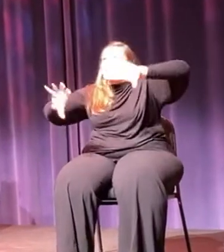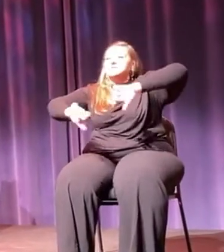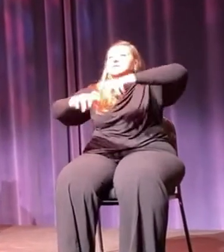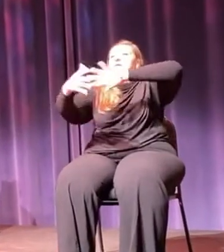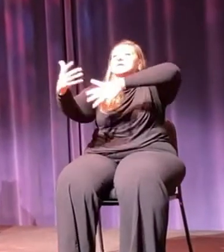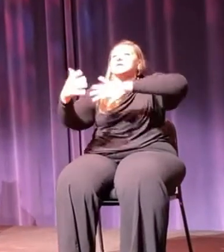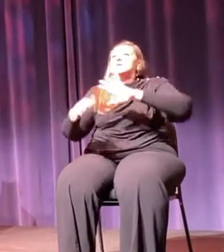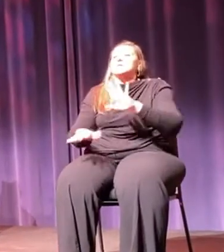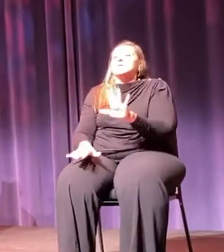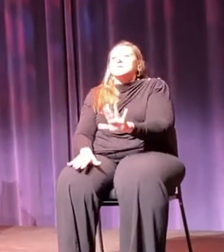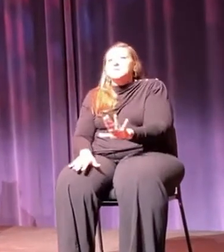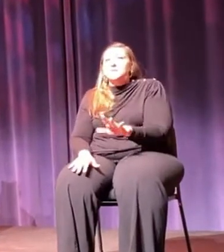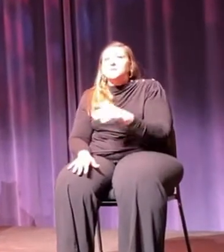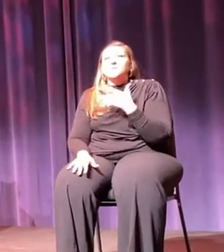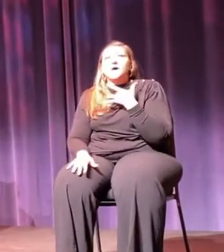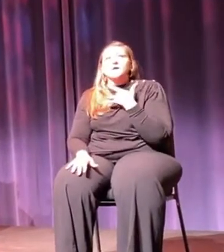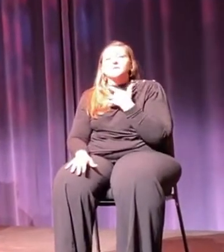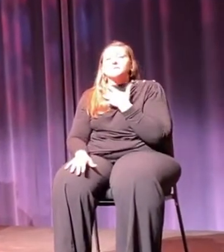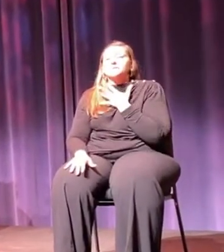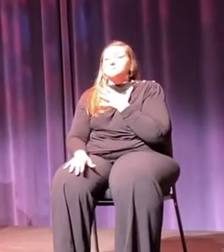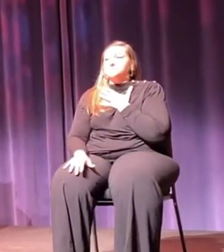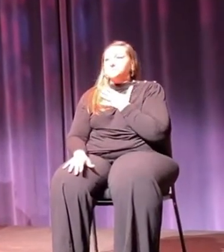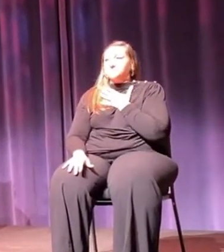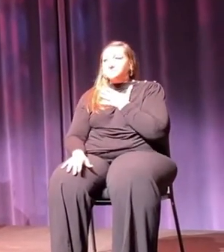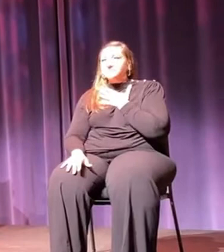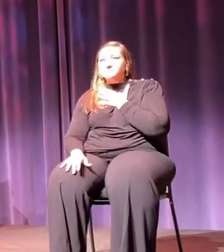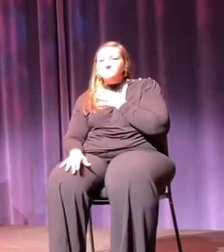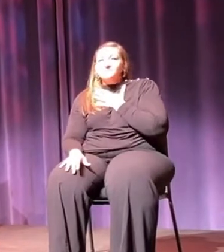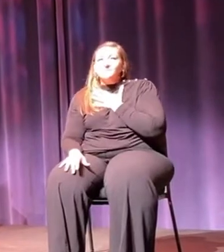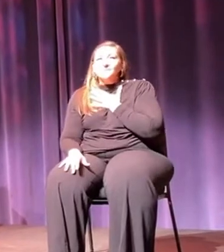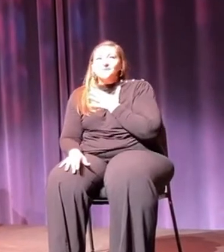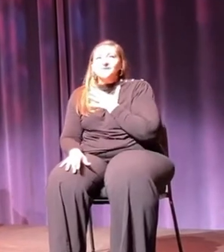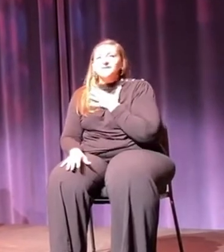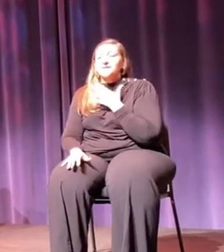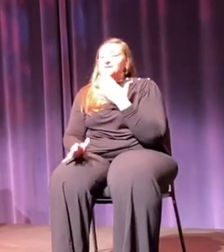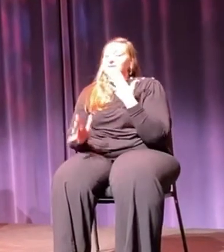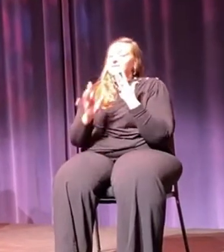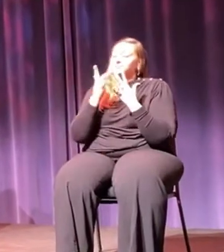Mercifully, girl happens in a specific point in space.